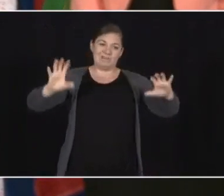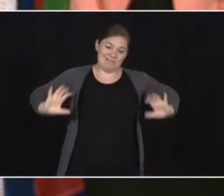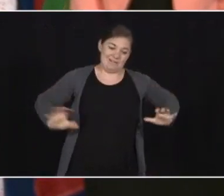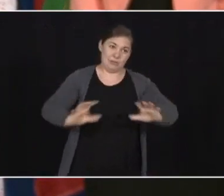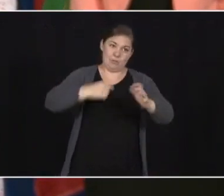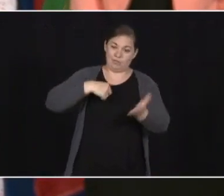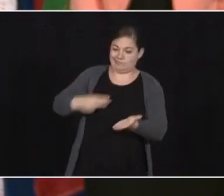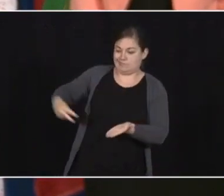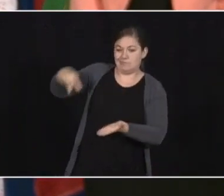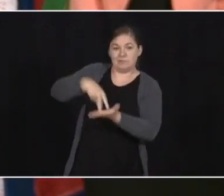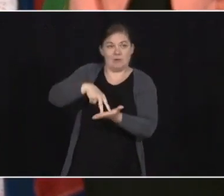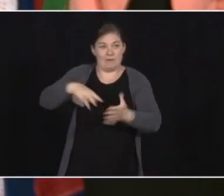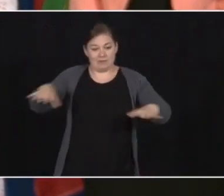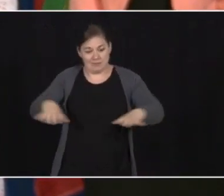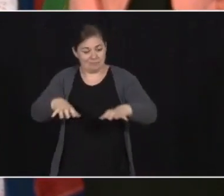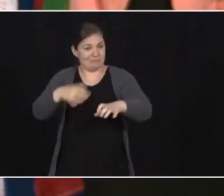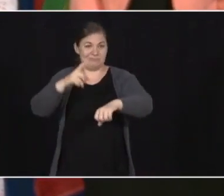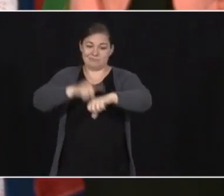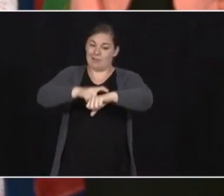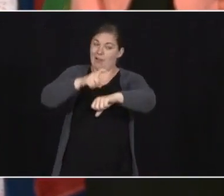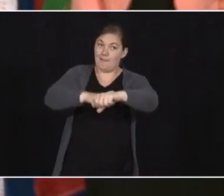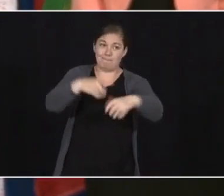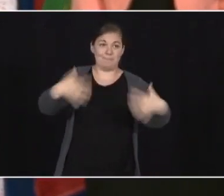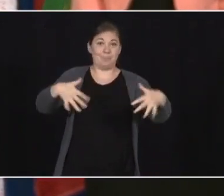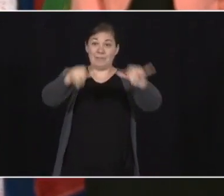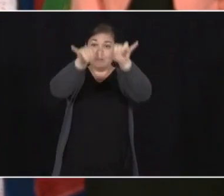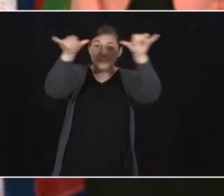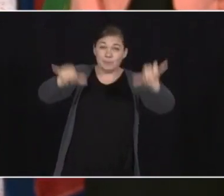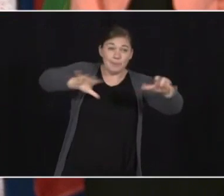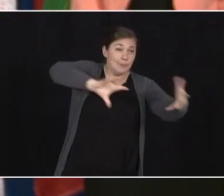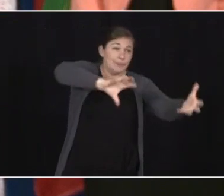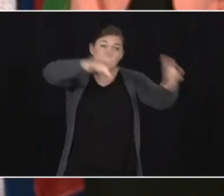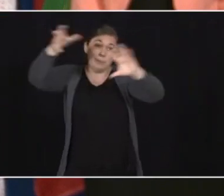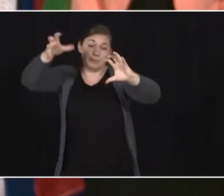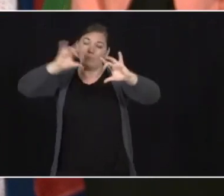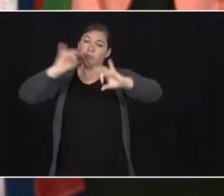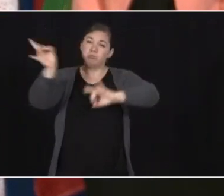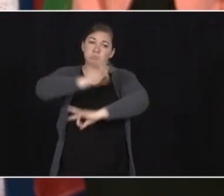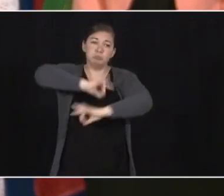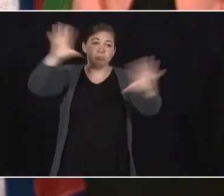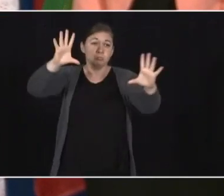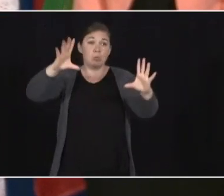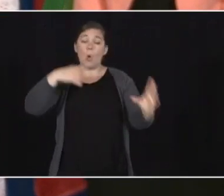I came up here many times saying that the system is broken. We called in the public health.